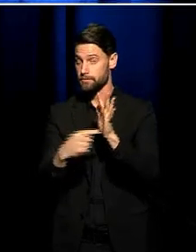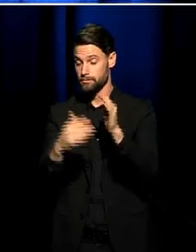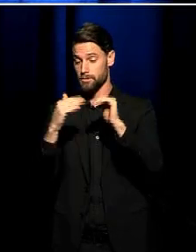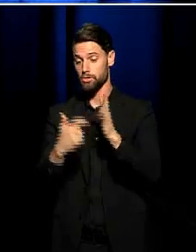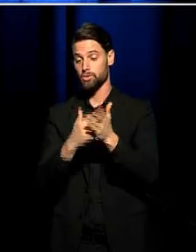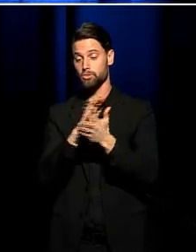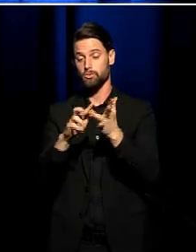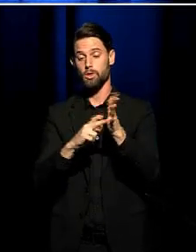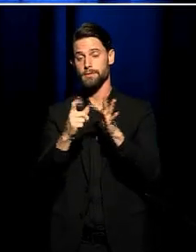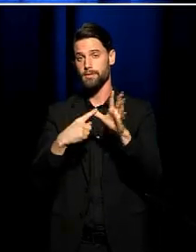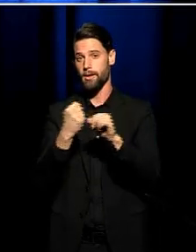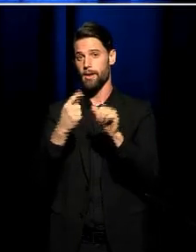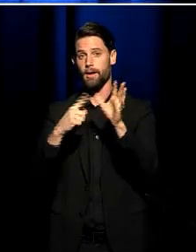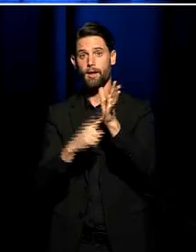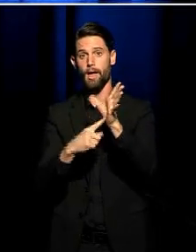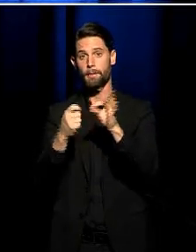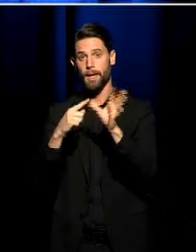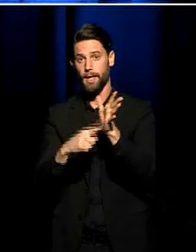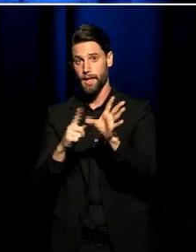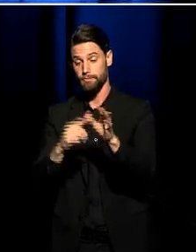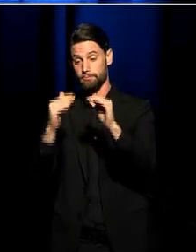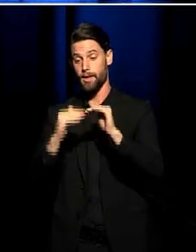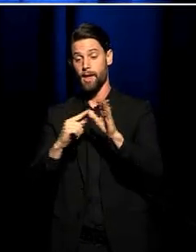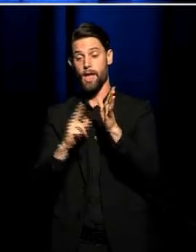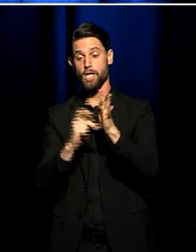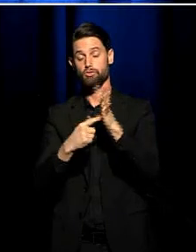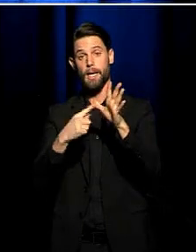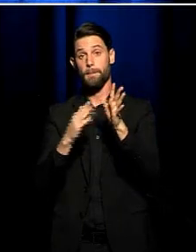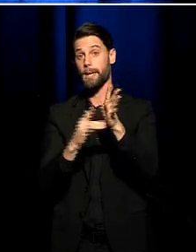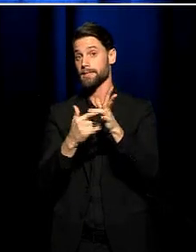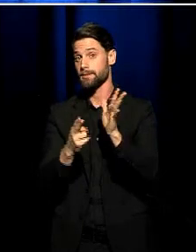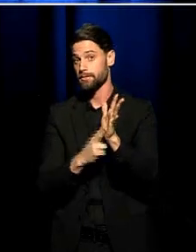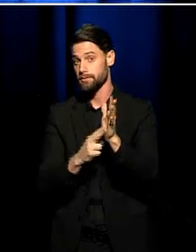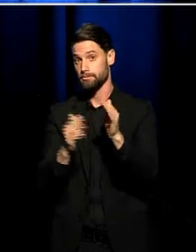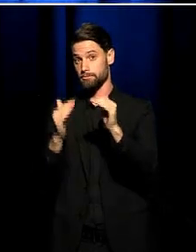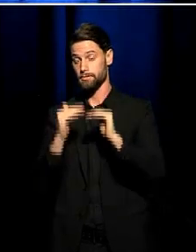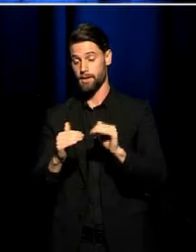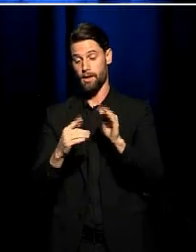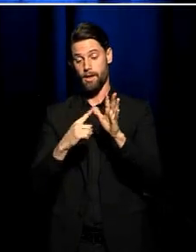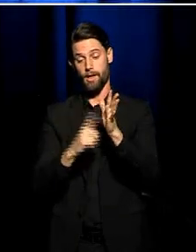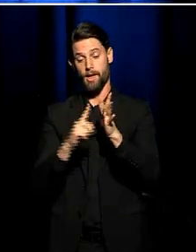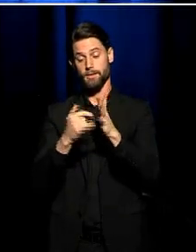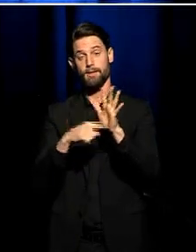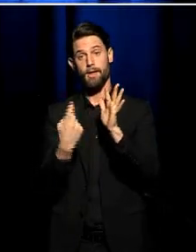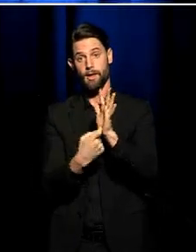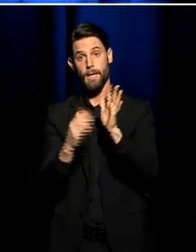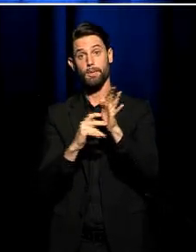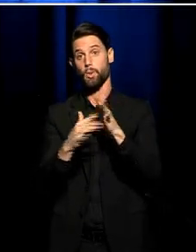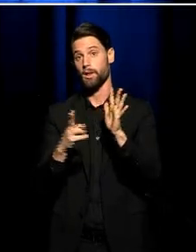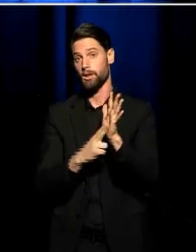Louise Galbally AC, Ms Andrea Jane Mason OAM, Mr Alastair James McEwin AM, The